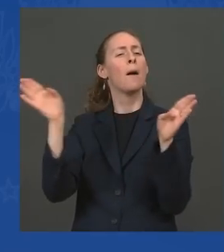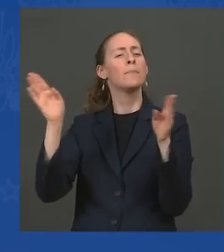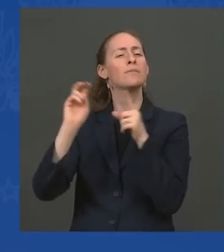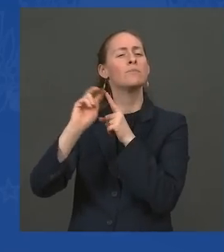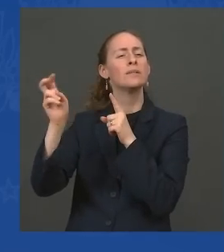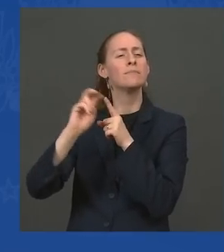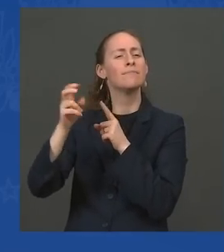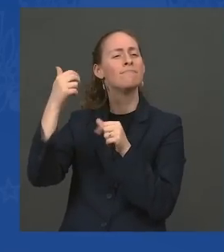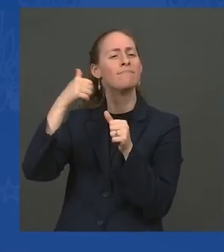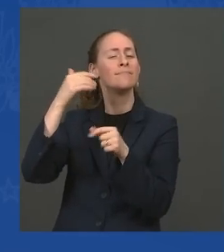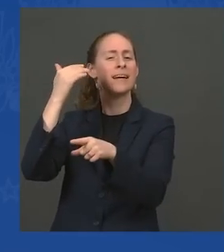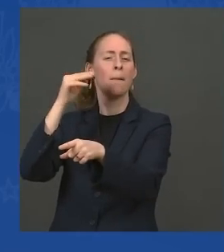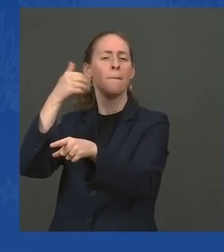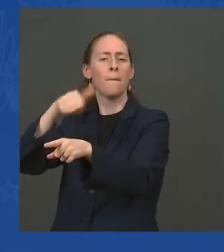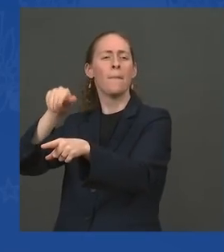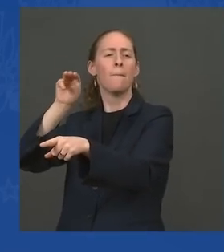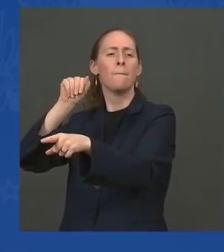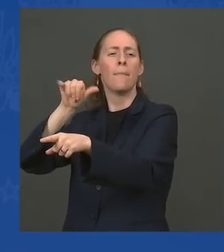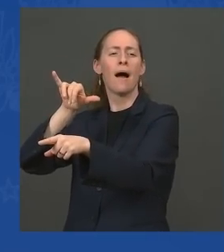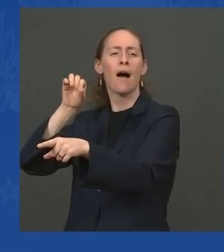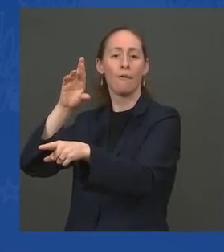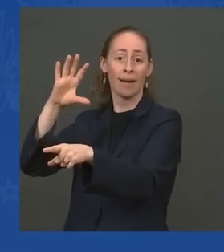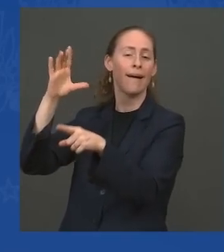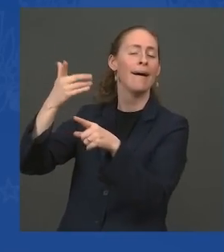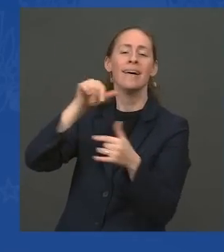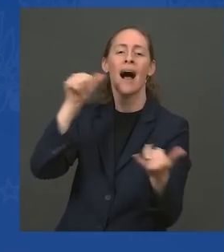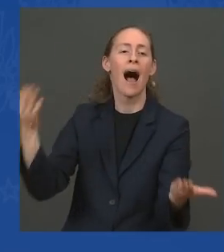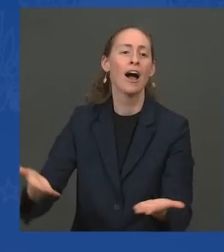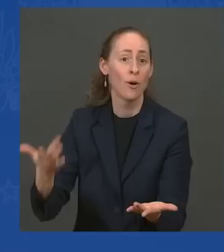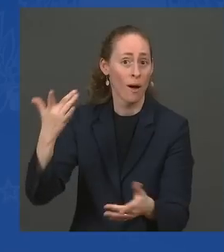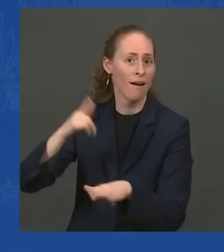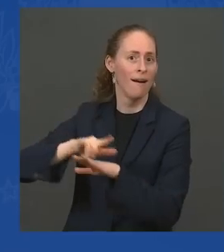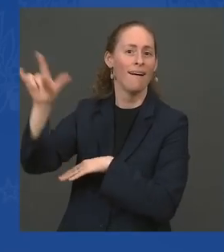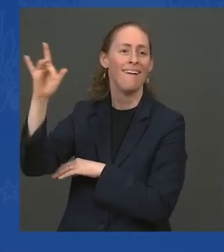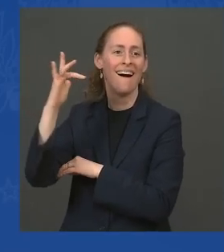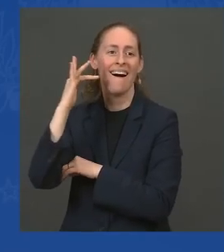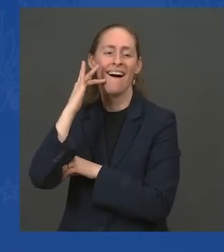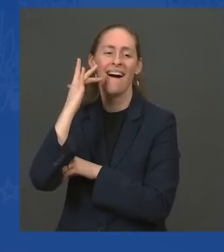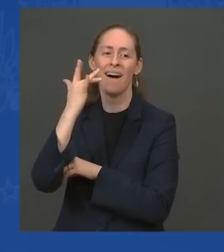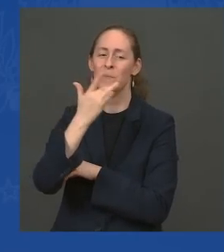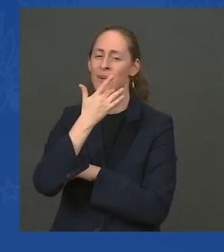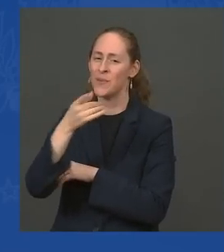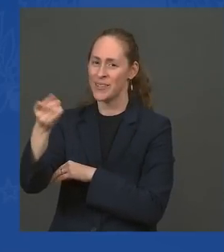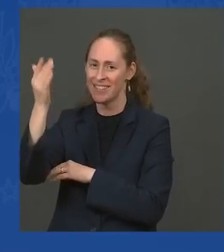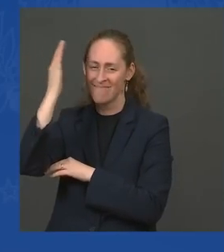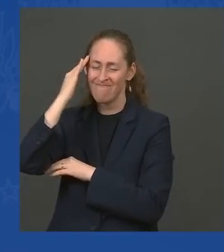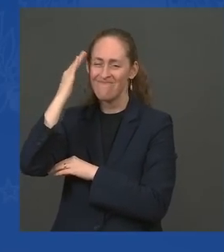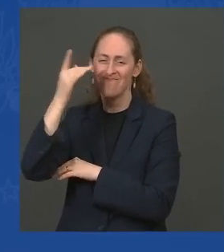he's on a honeymoon. He's a good guy -- love Duggan. He helped pull this city out of a real tough spot.